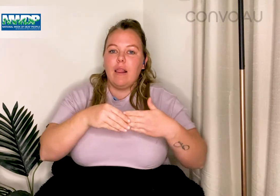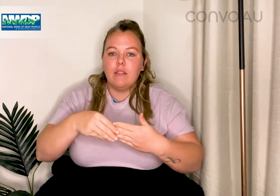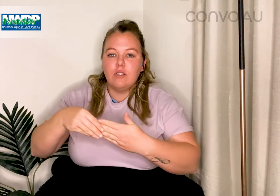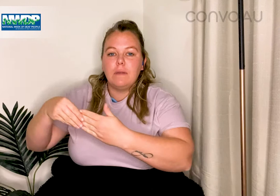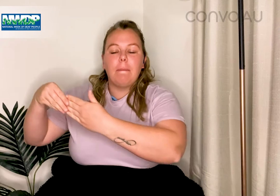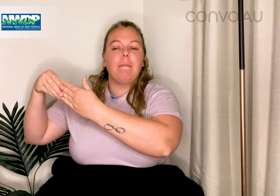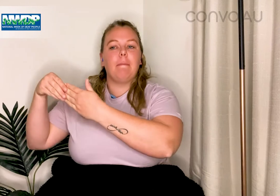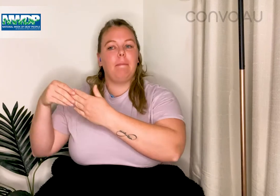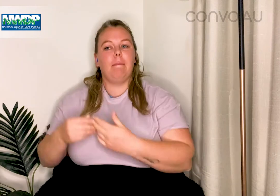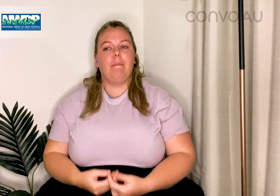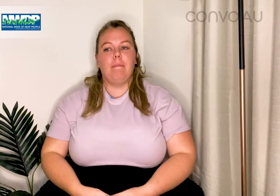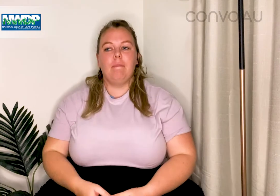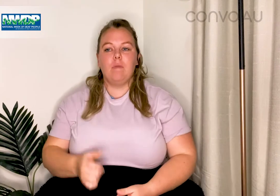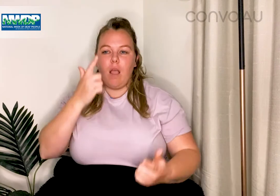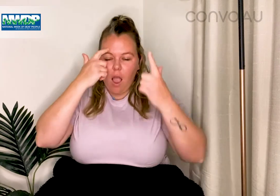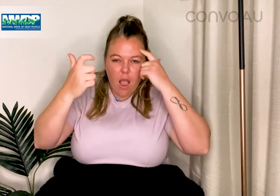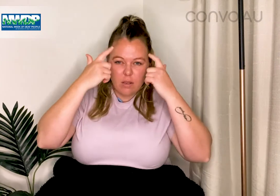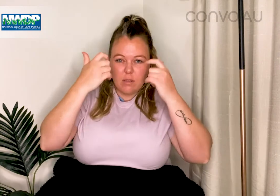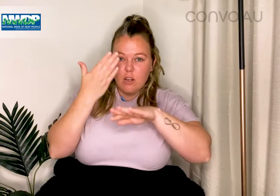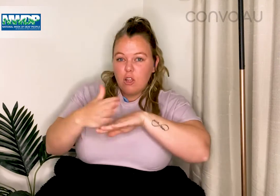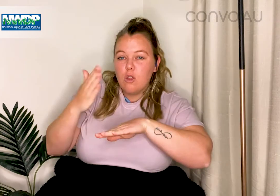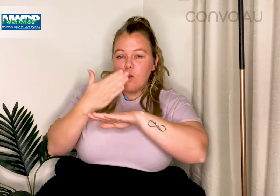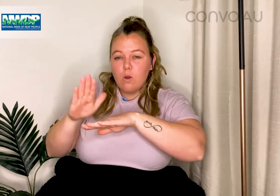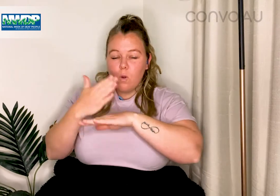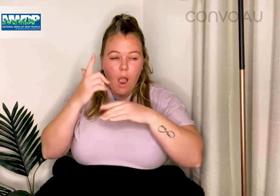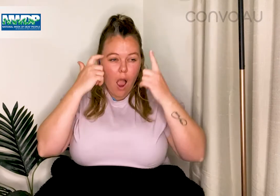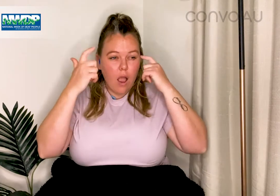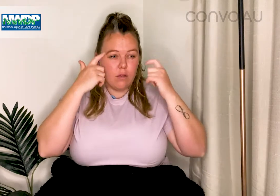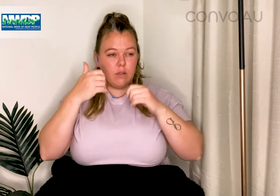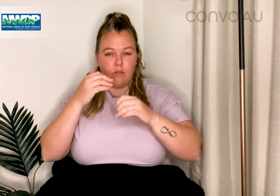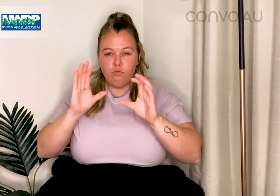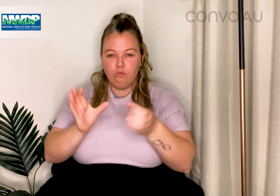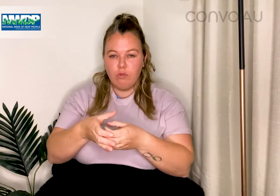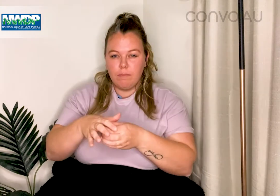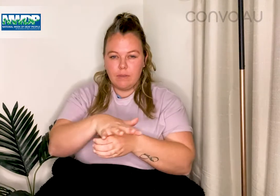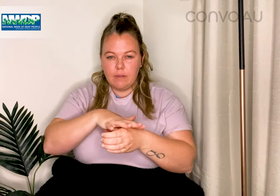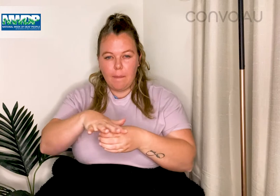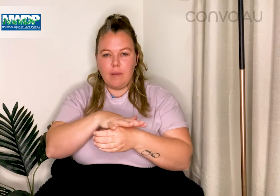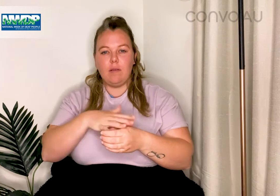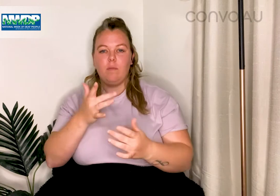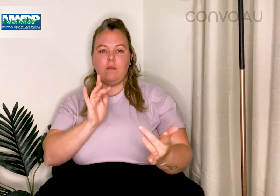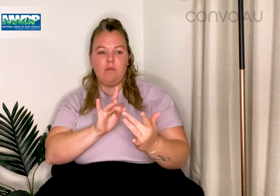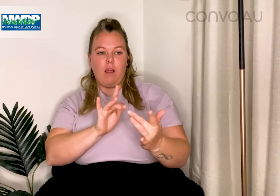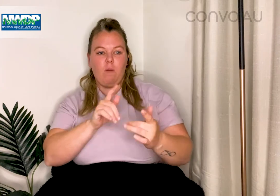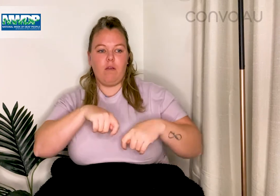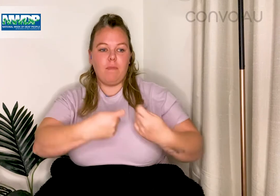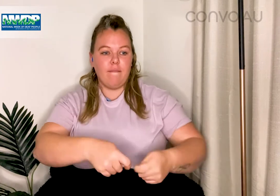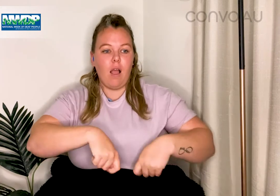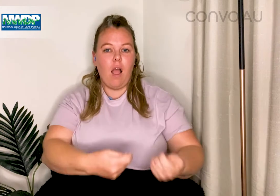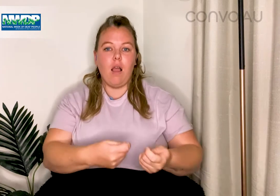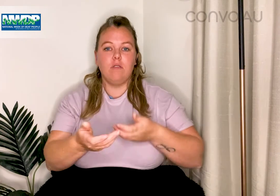leading and innovating in a range of market segments and reaching all customers